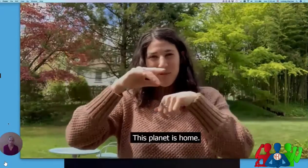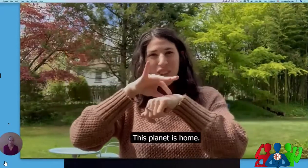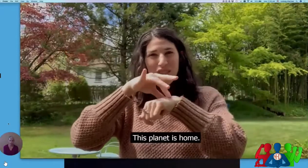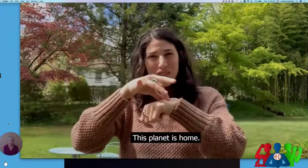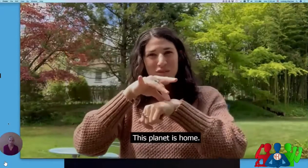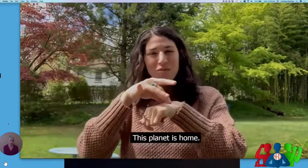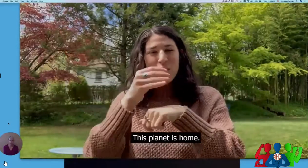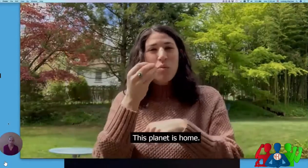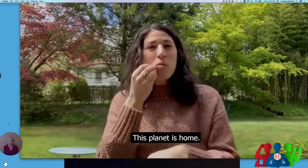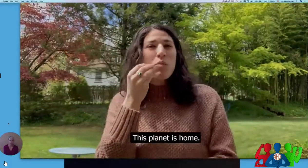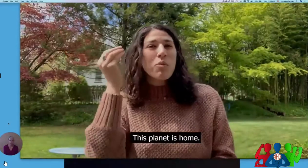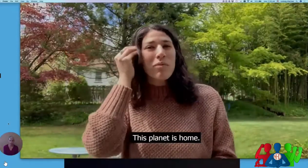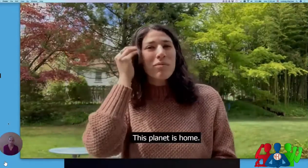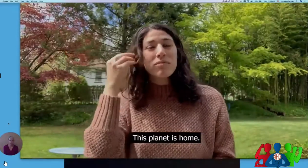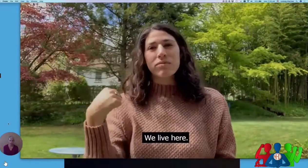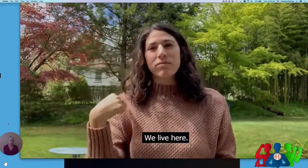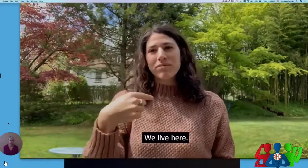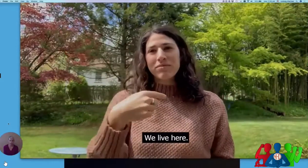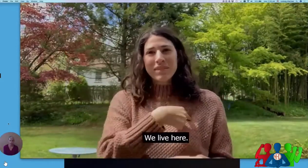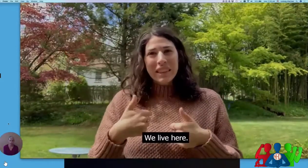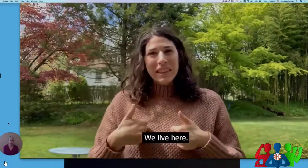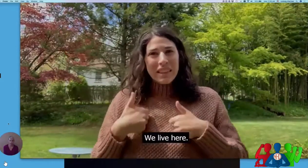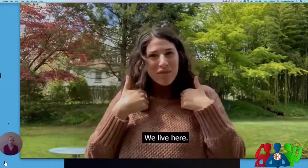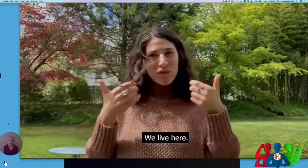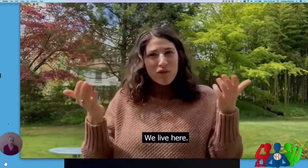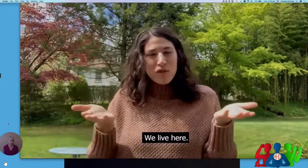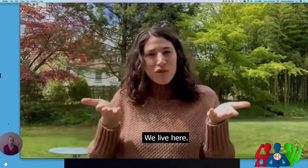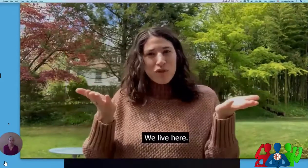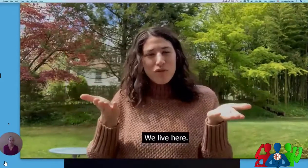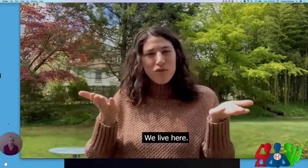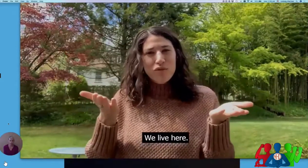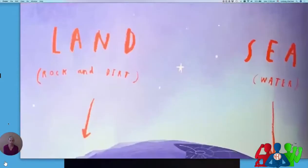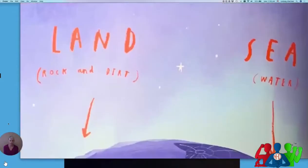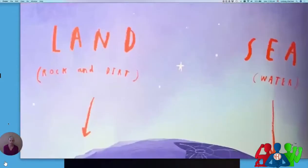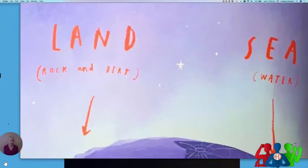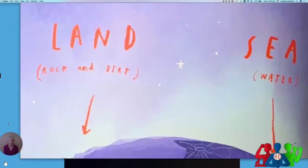This planet is home. We live here.